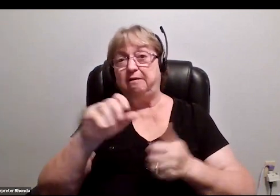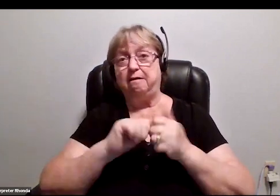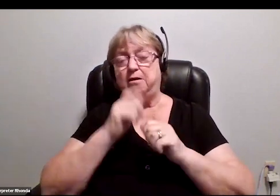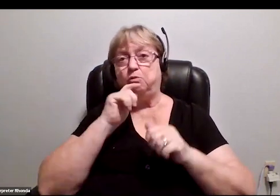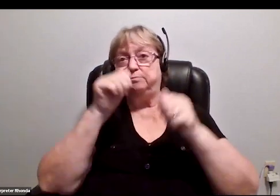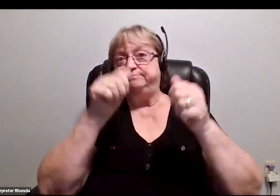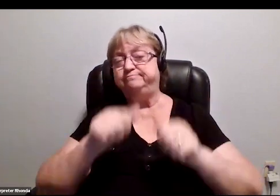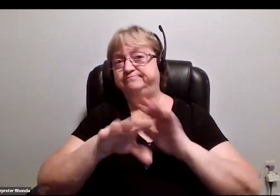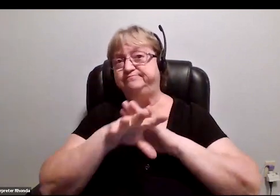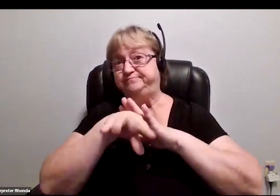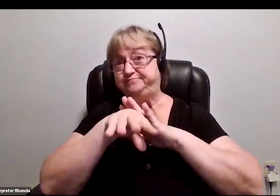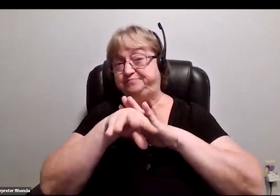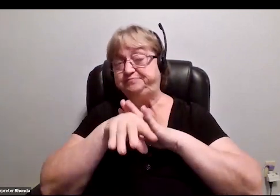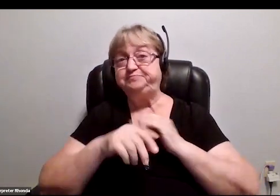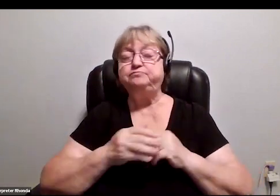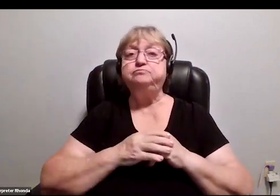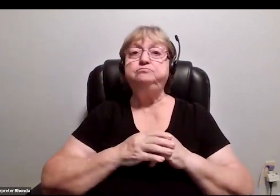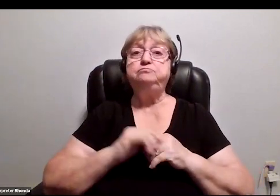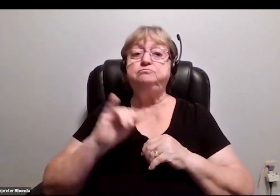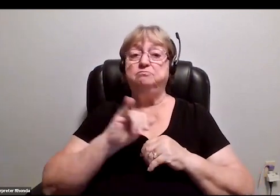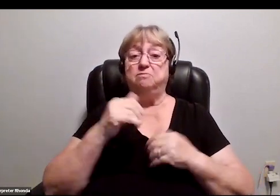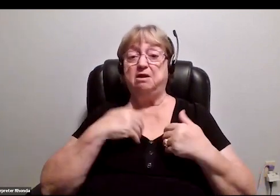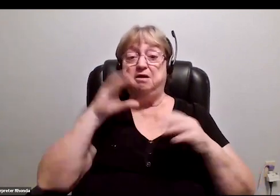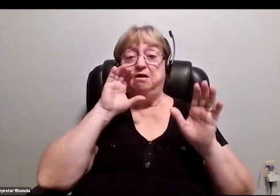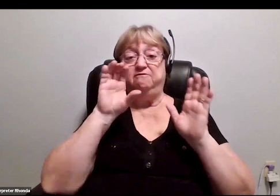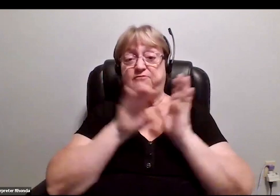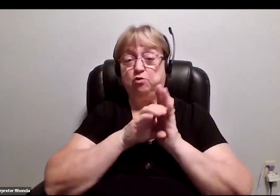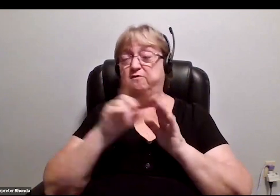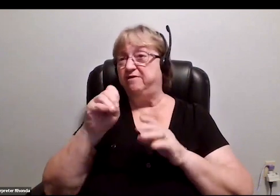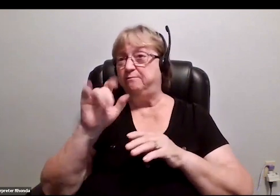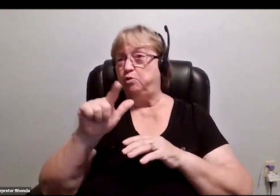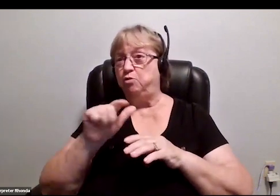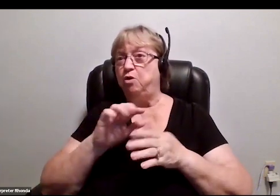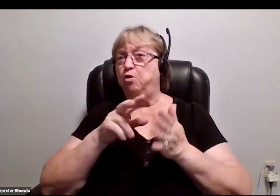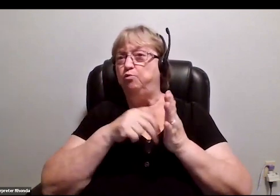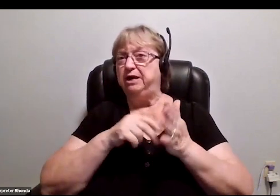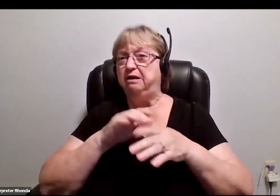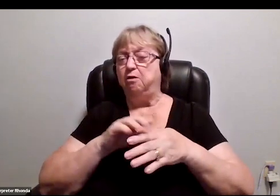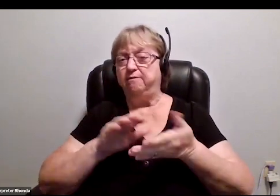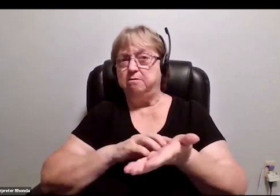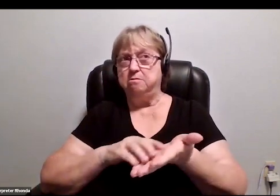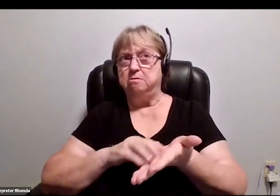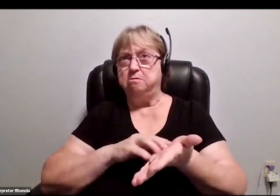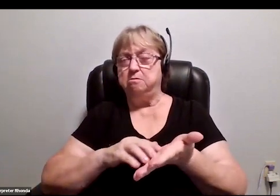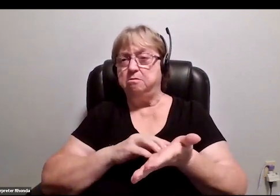We also have a photo of Emril reading on the Mantis braille display, which we trialed out